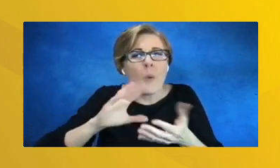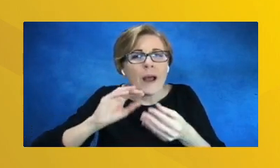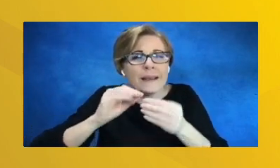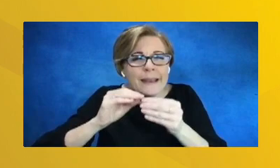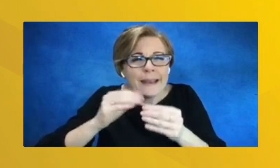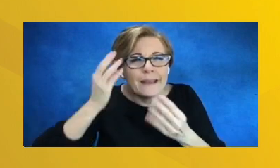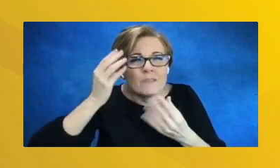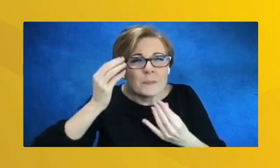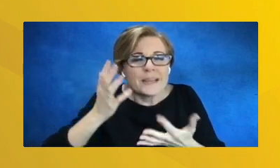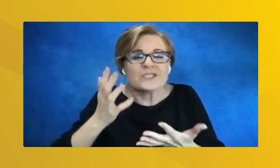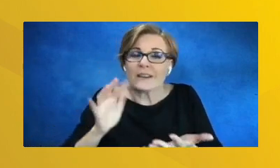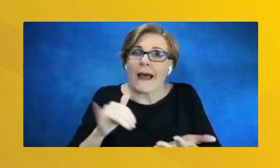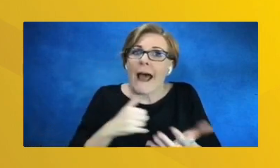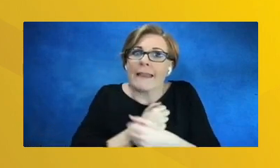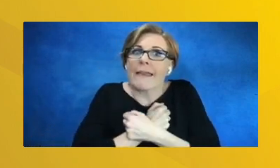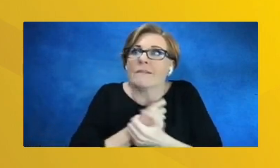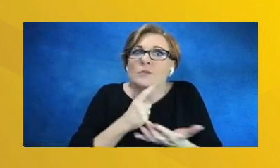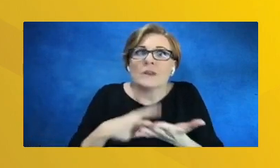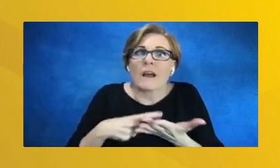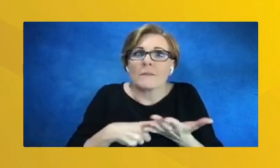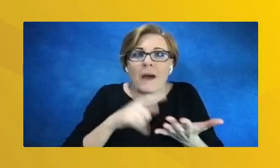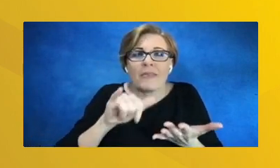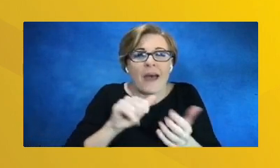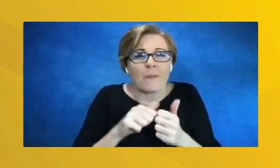It can be very engaging.